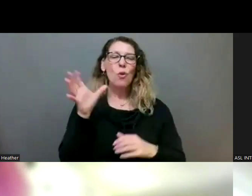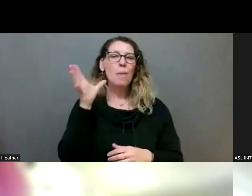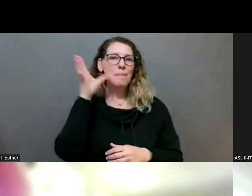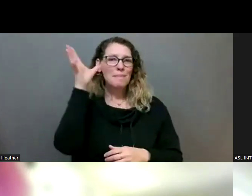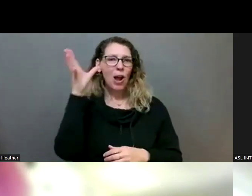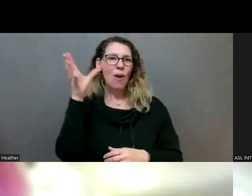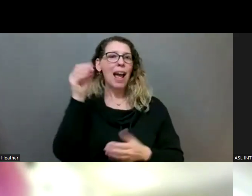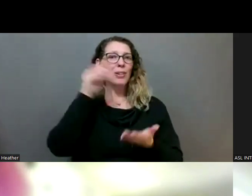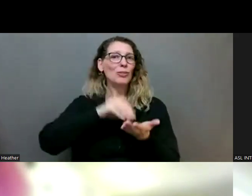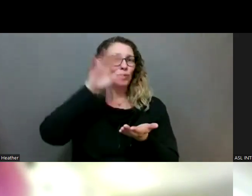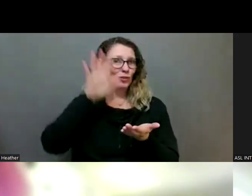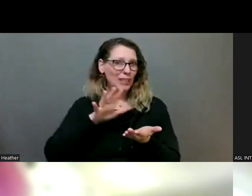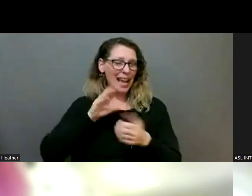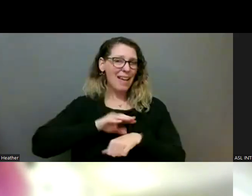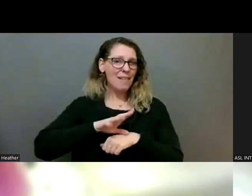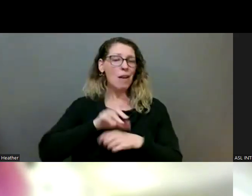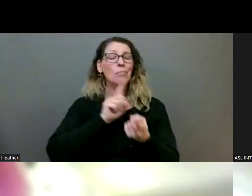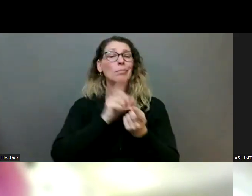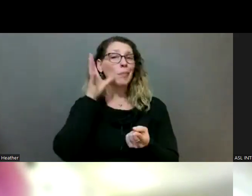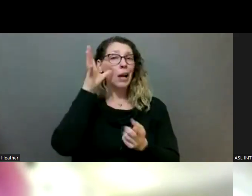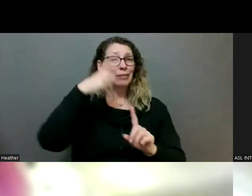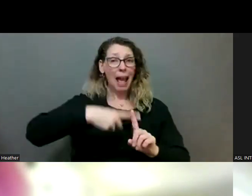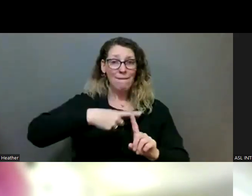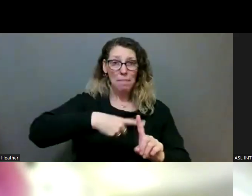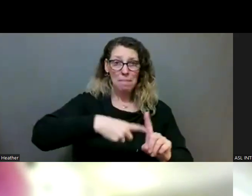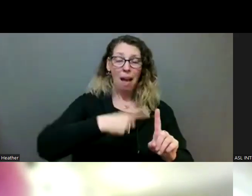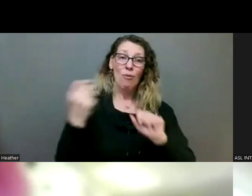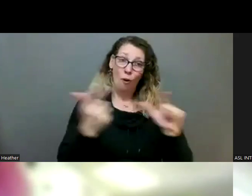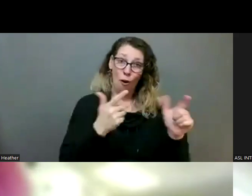advisories. We meet with parents monthly at every school and at the district level